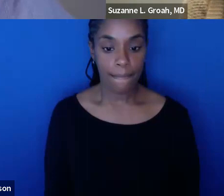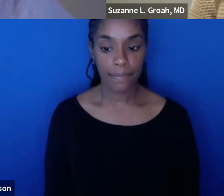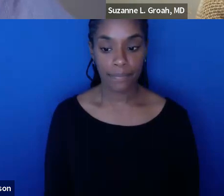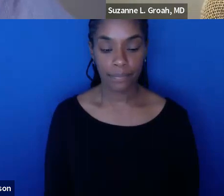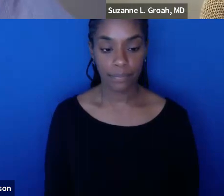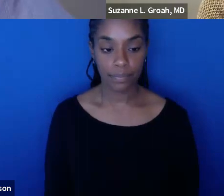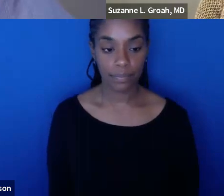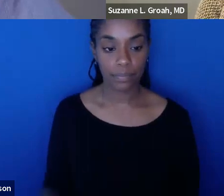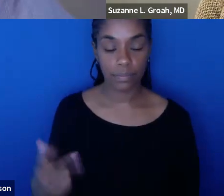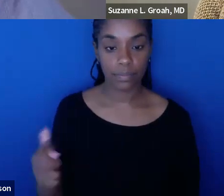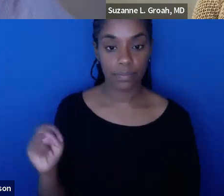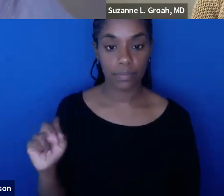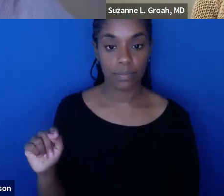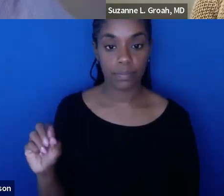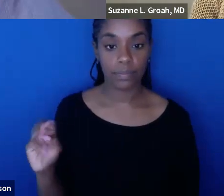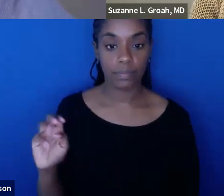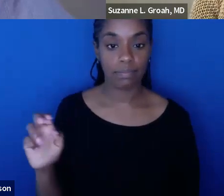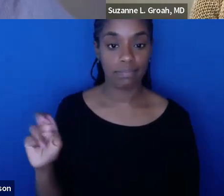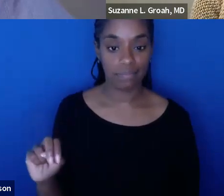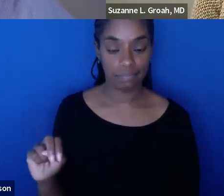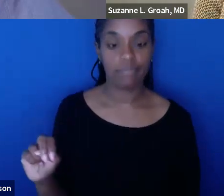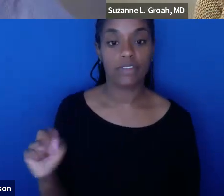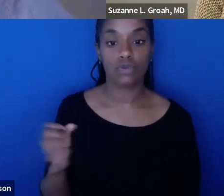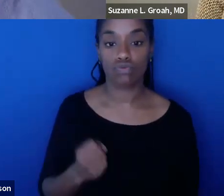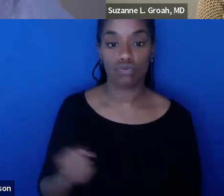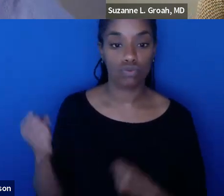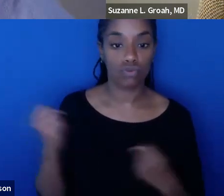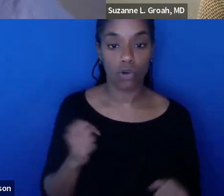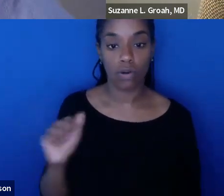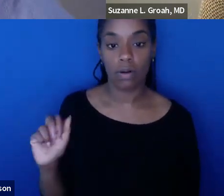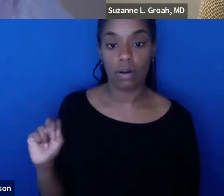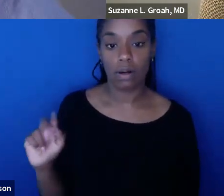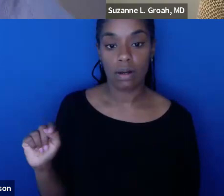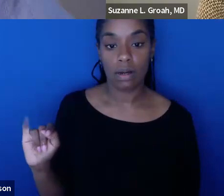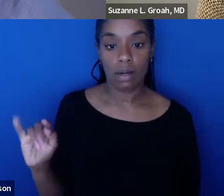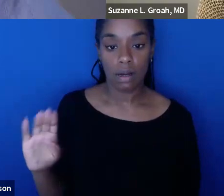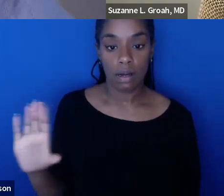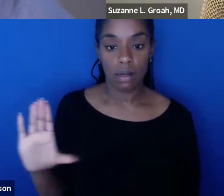Gentamicin broadly, is a strong antibiotic that we give for usually for systemic infection.